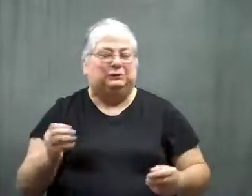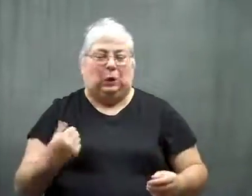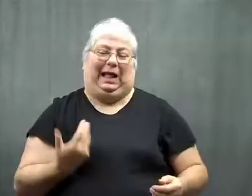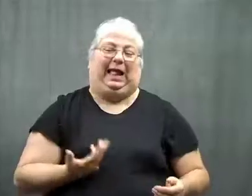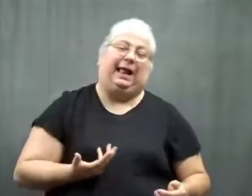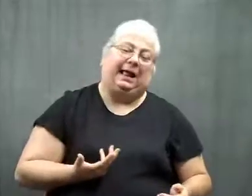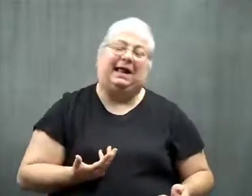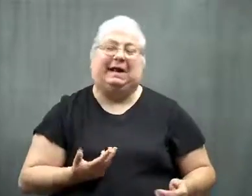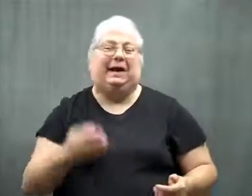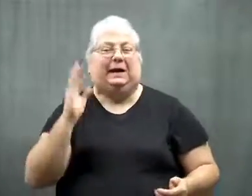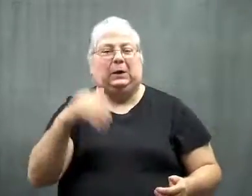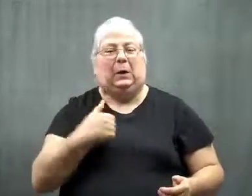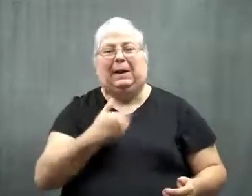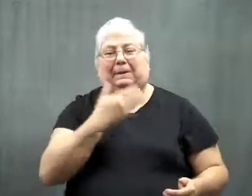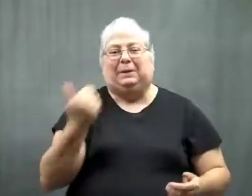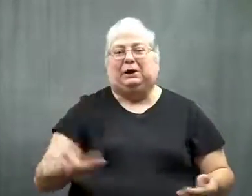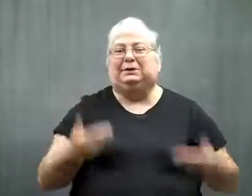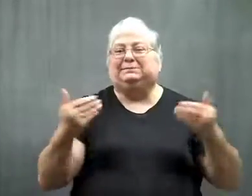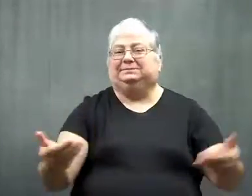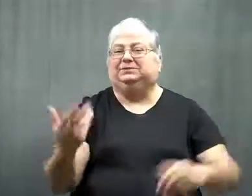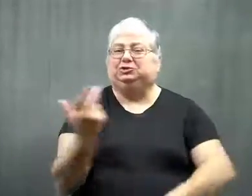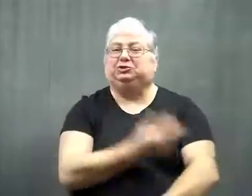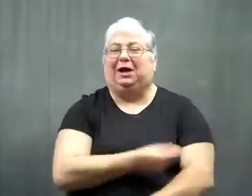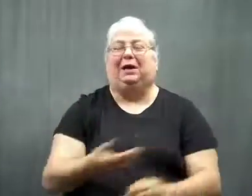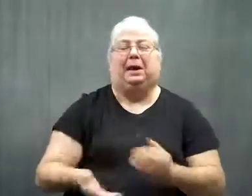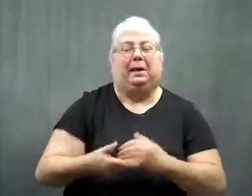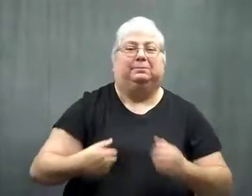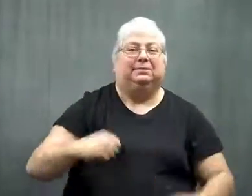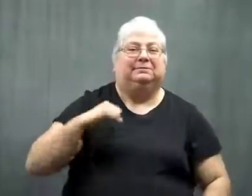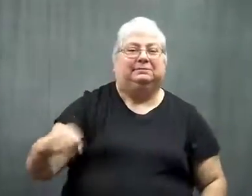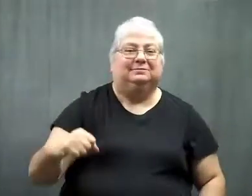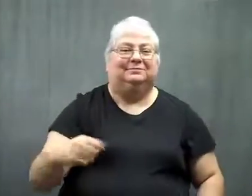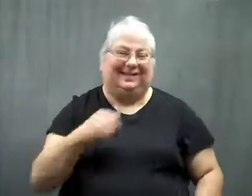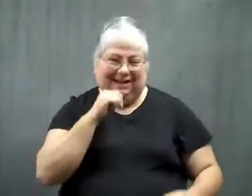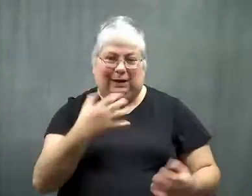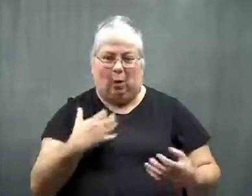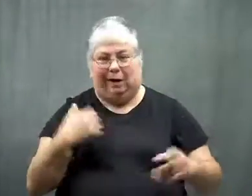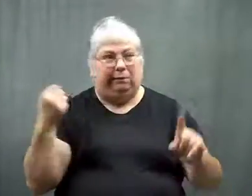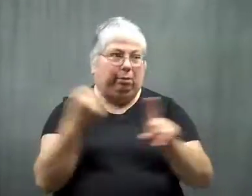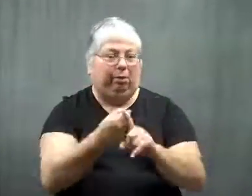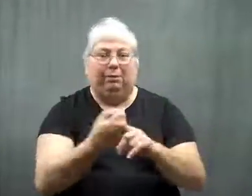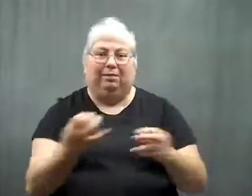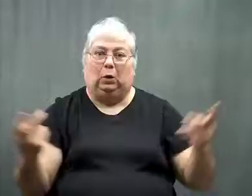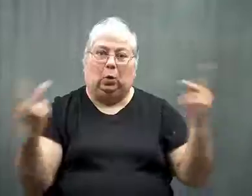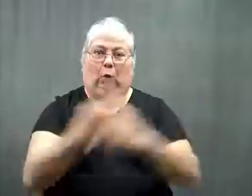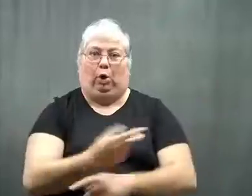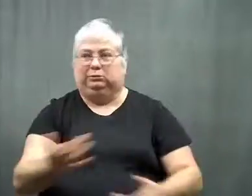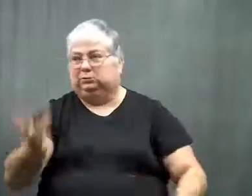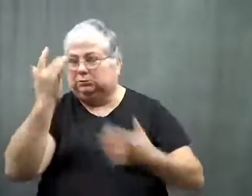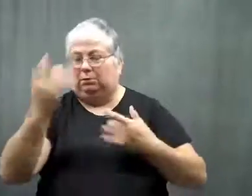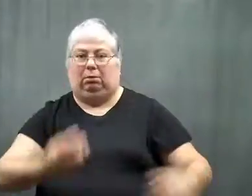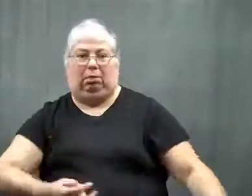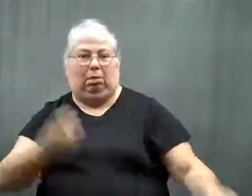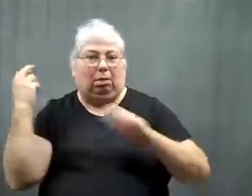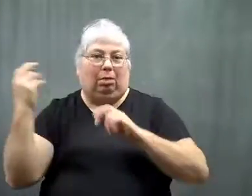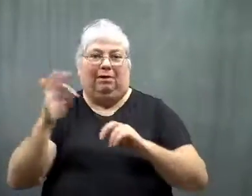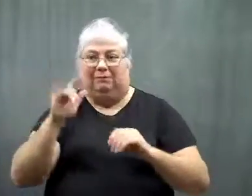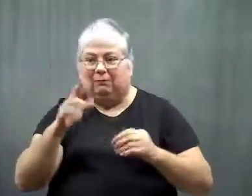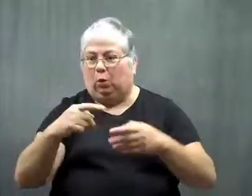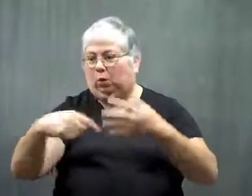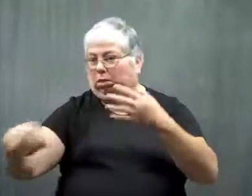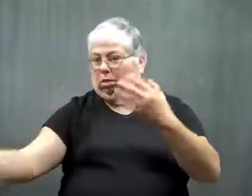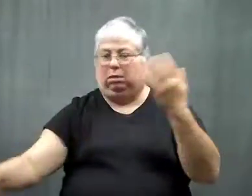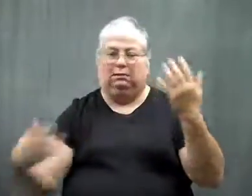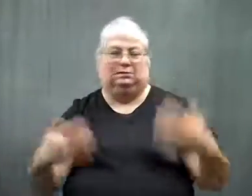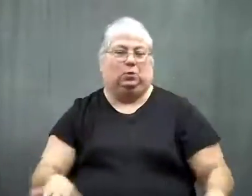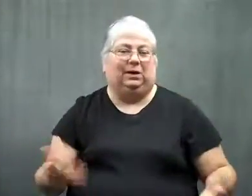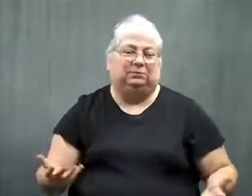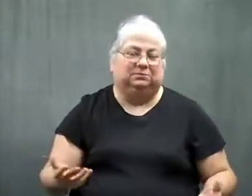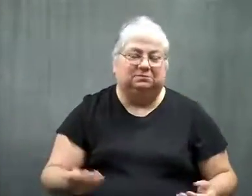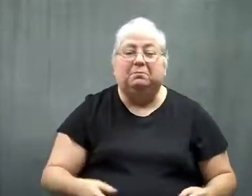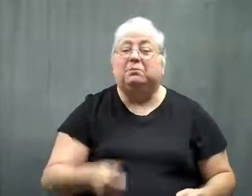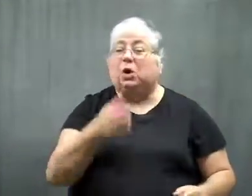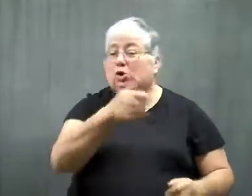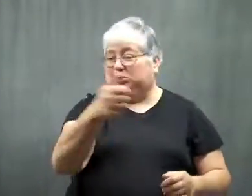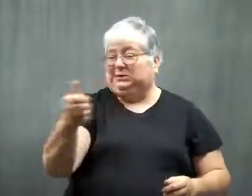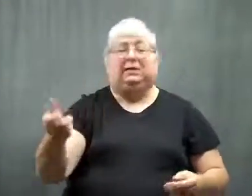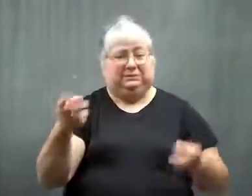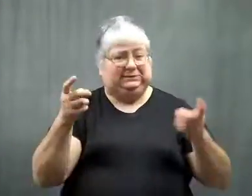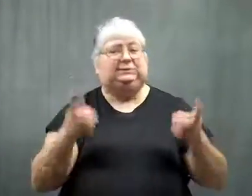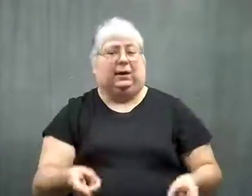So I felt I should get the shot and avoid complications from the flu.